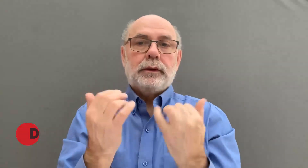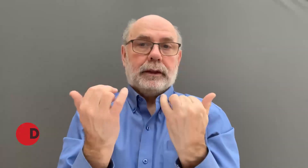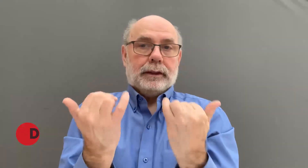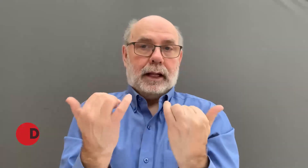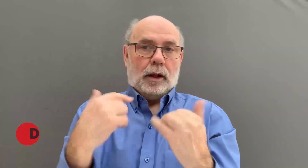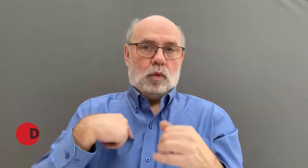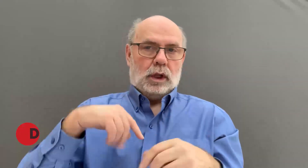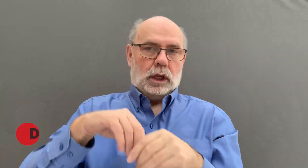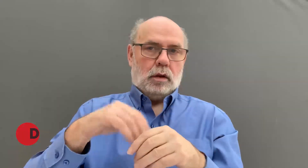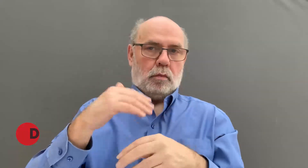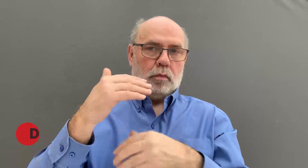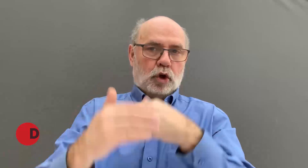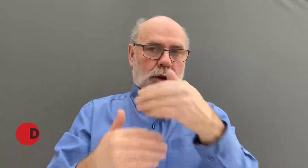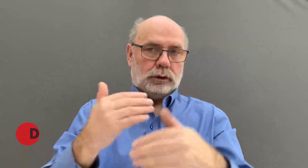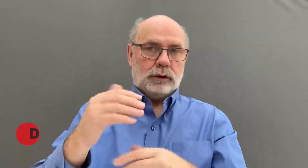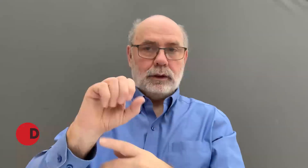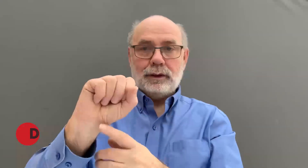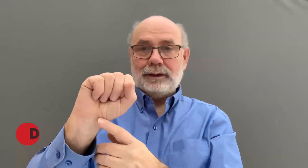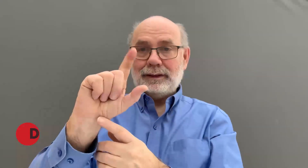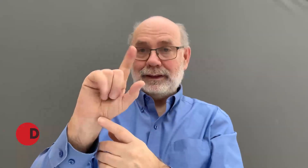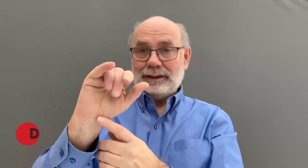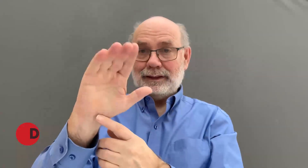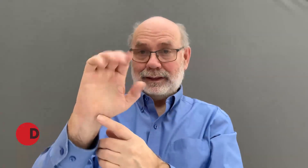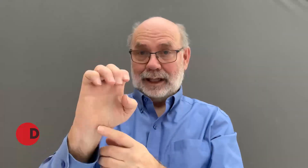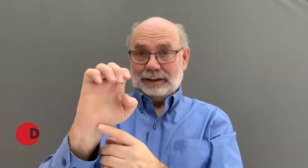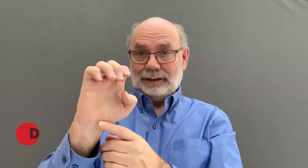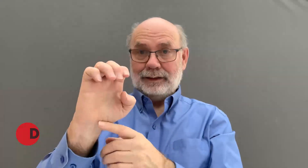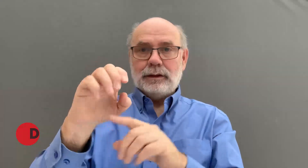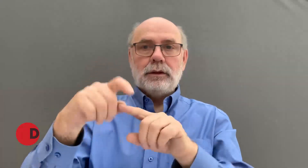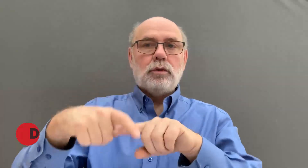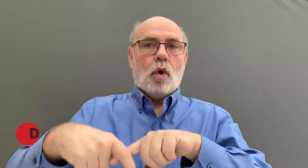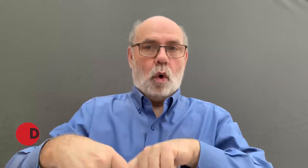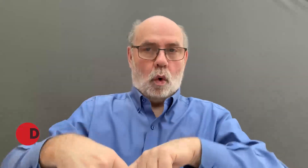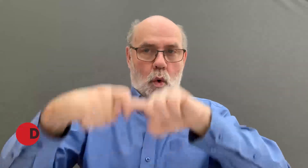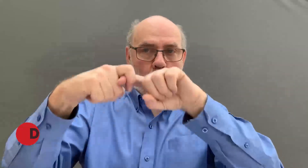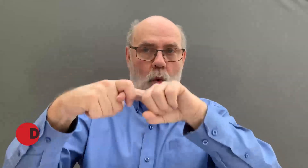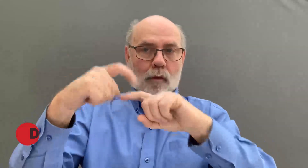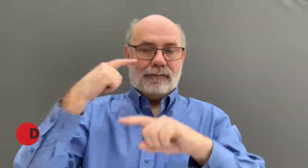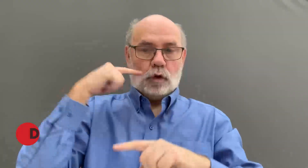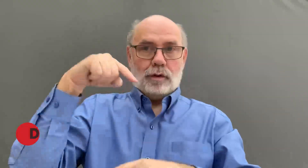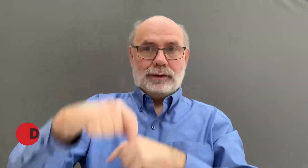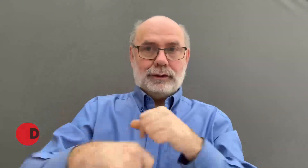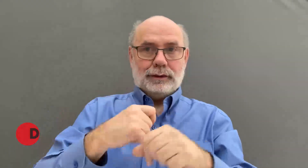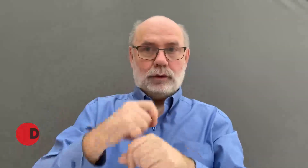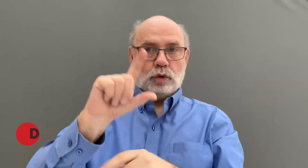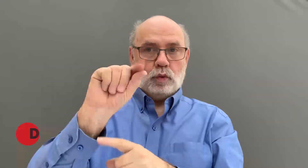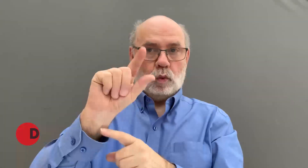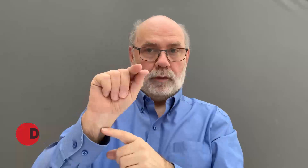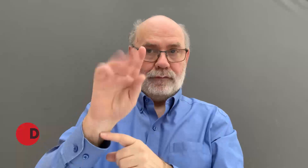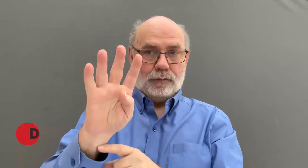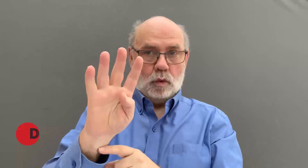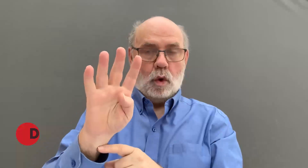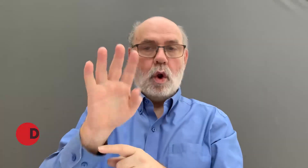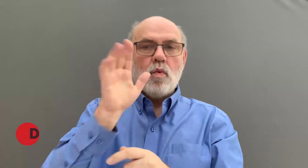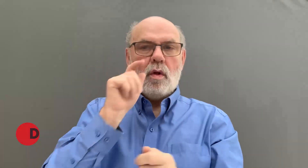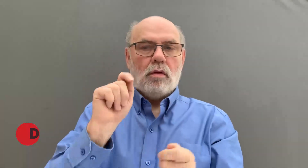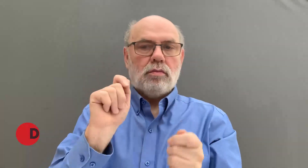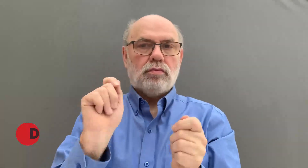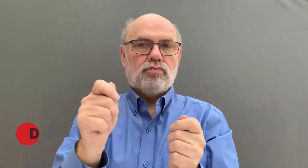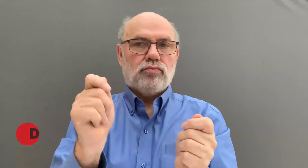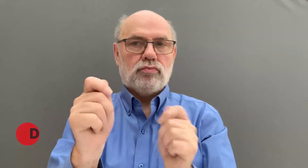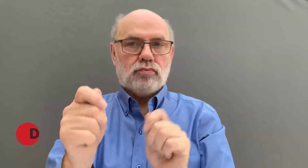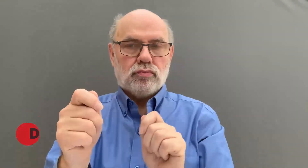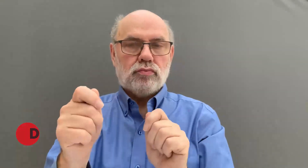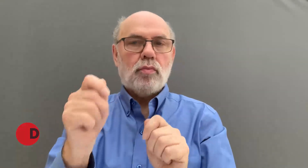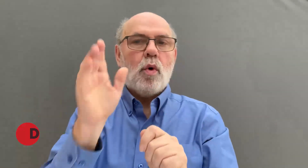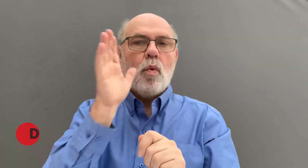We, SLIC have held up for this year 2024 to revise,